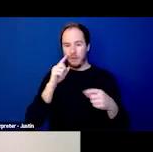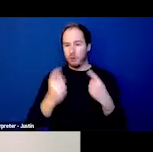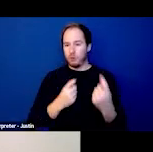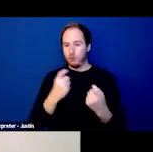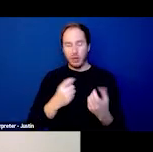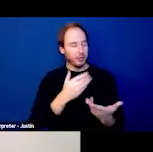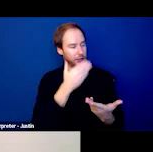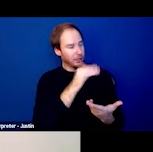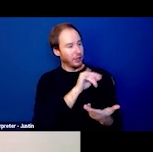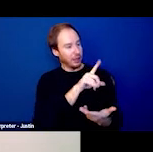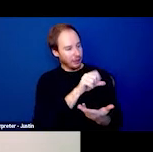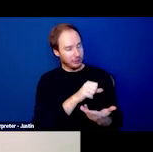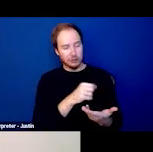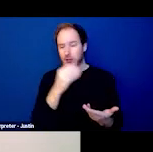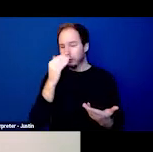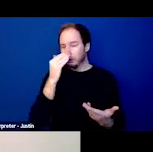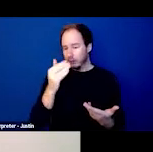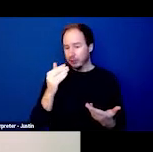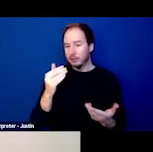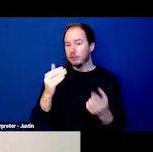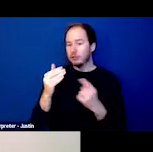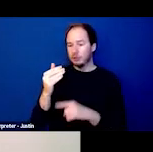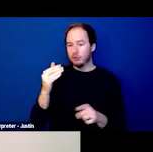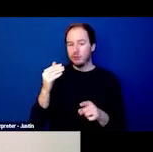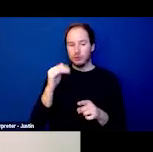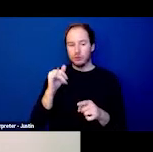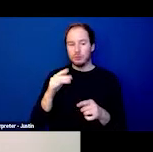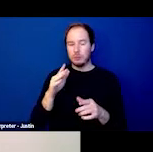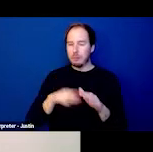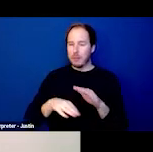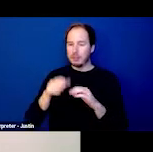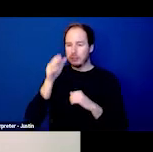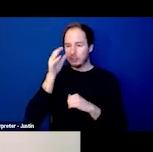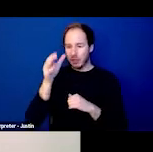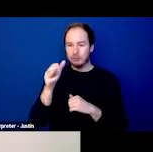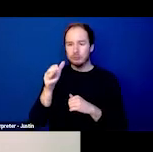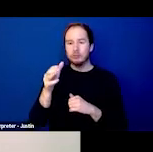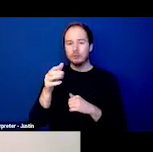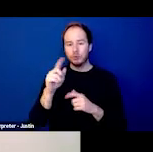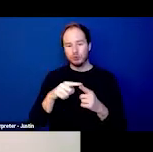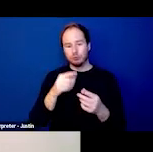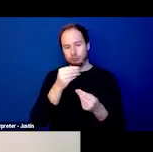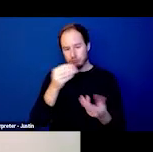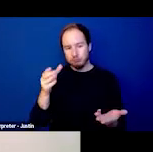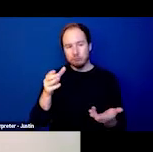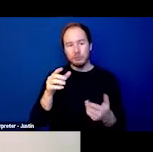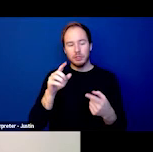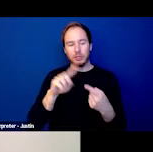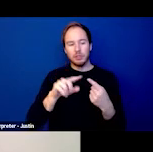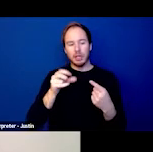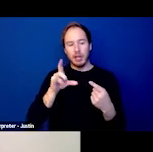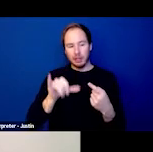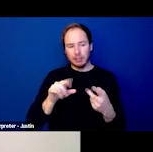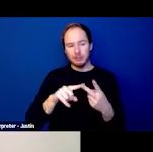and thanks y'all for sticking with us as we went over some basic concepts mostly so that we could let Ashley and Chad and Liz get into the actual fun,